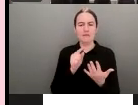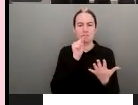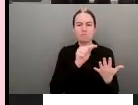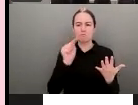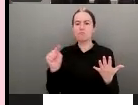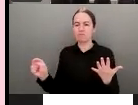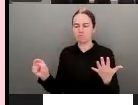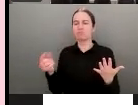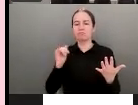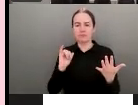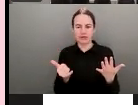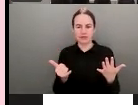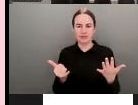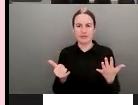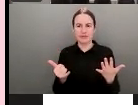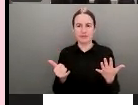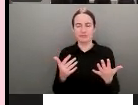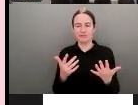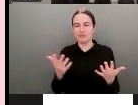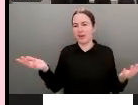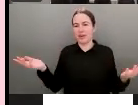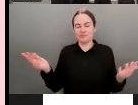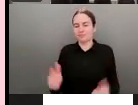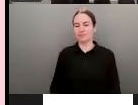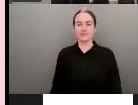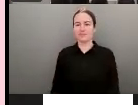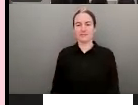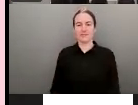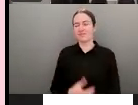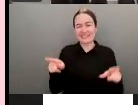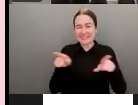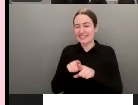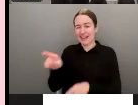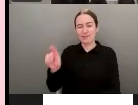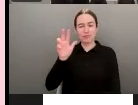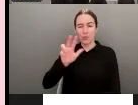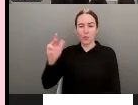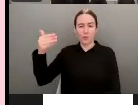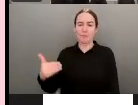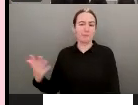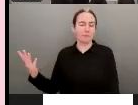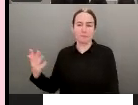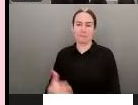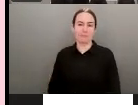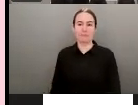Not everything can be automated. Same as in web - you can find up to 15